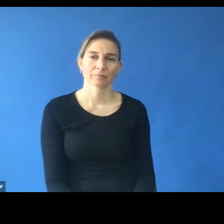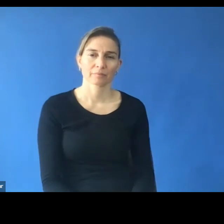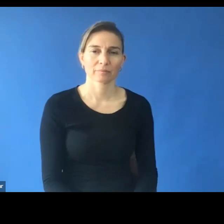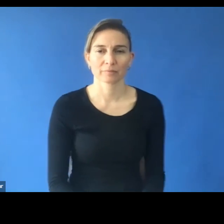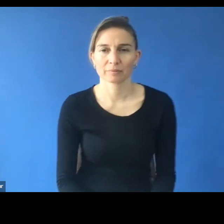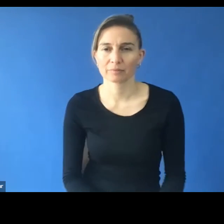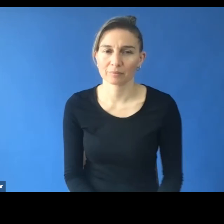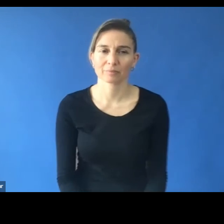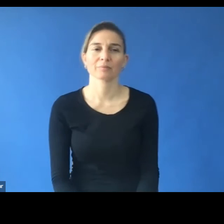Yes, Raquel.